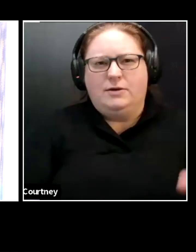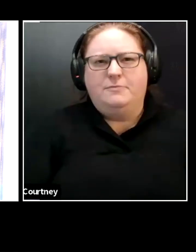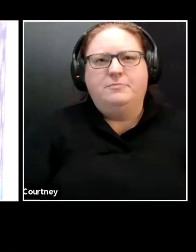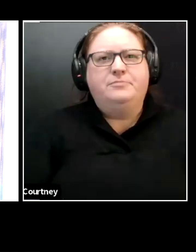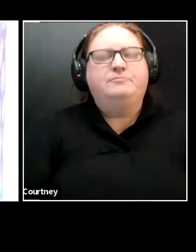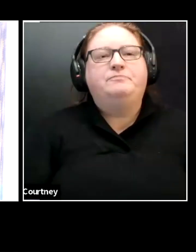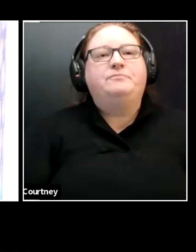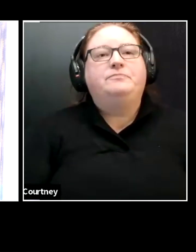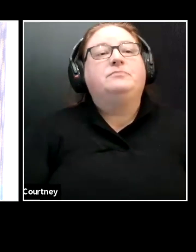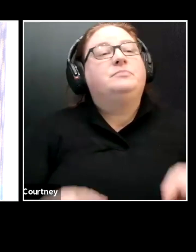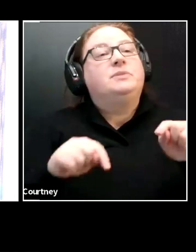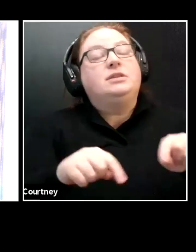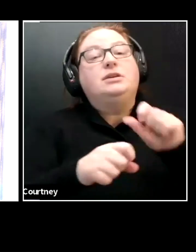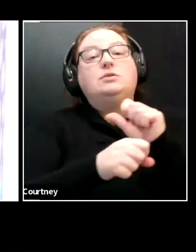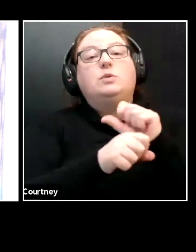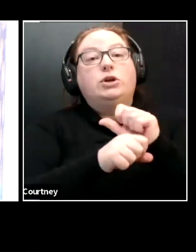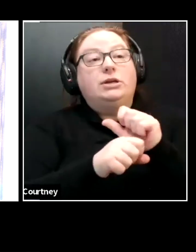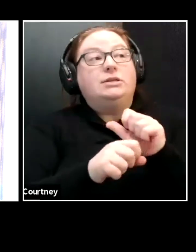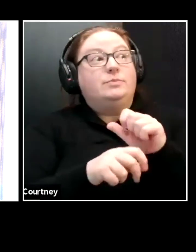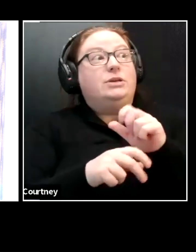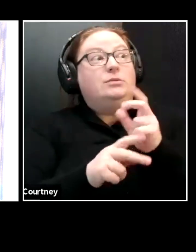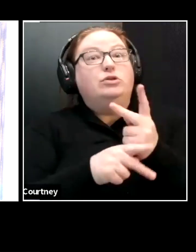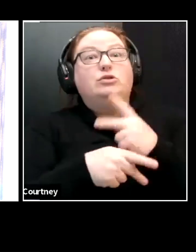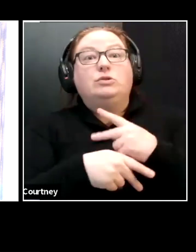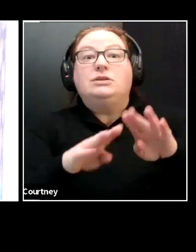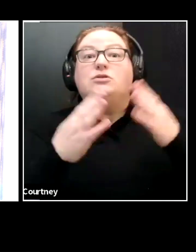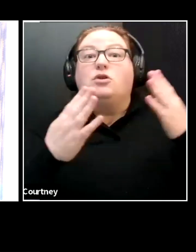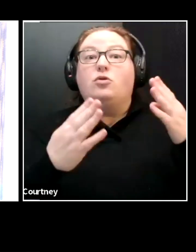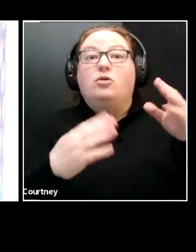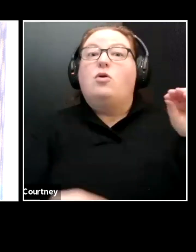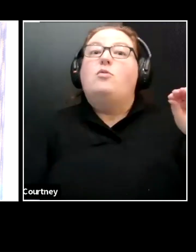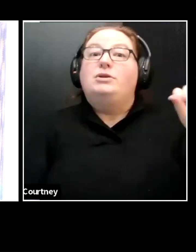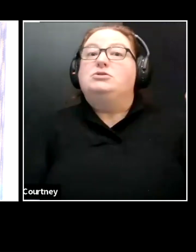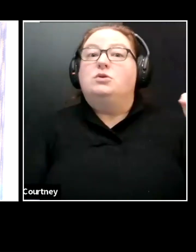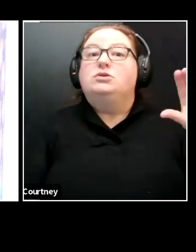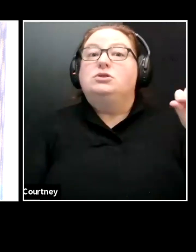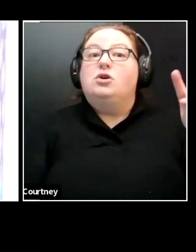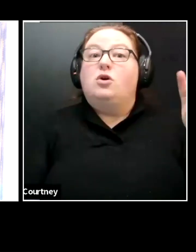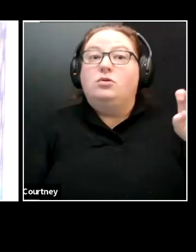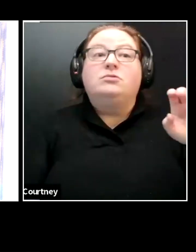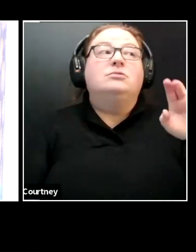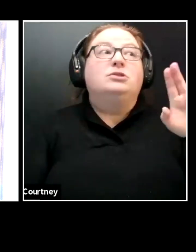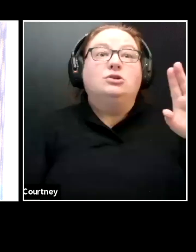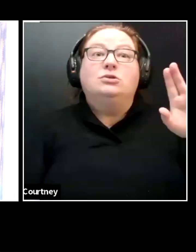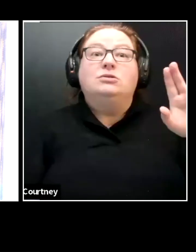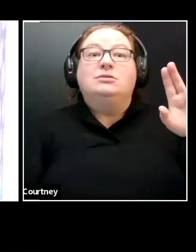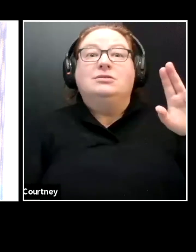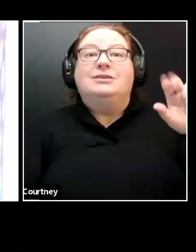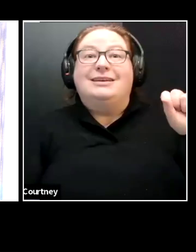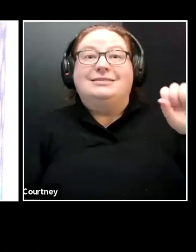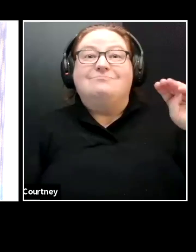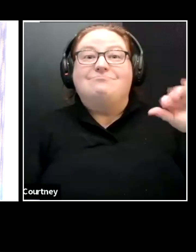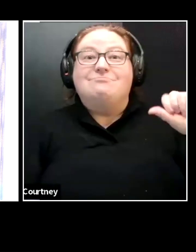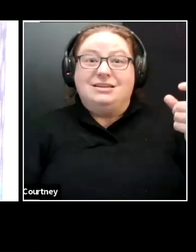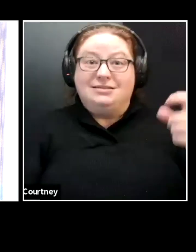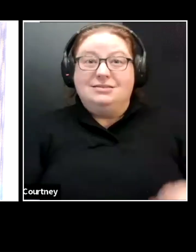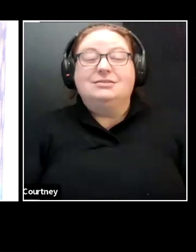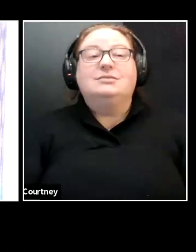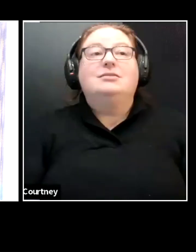um uh as open source code Osmix um uh you'll see is available um for download and use and also for